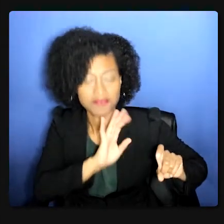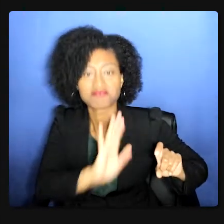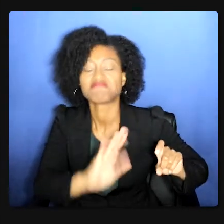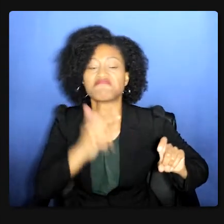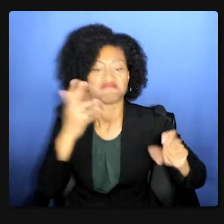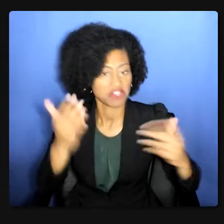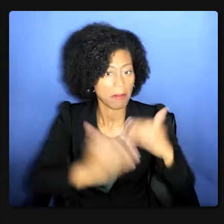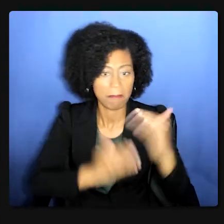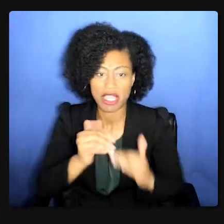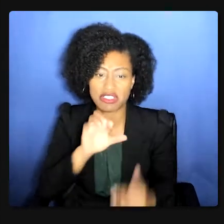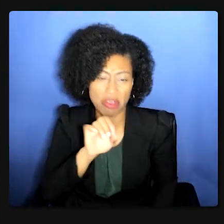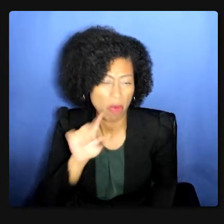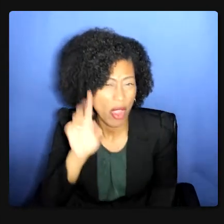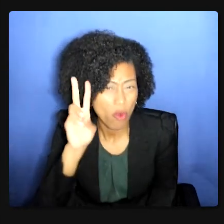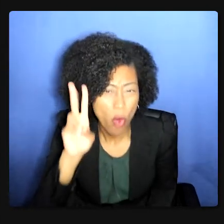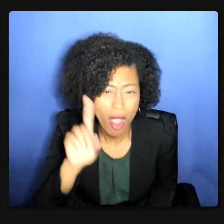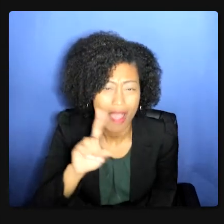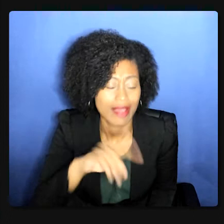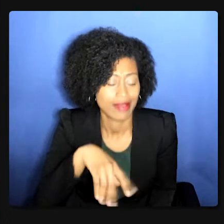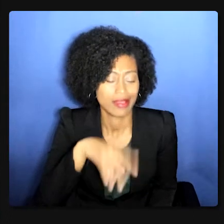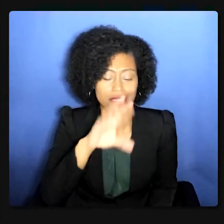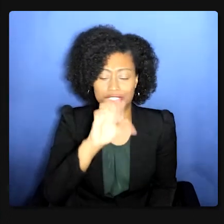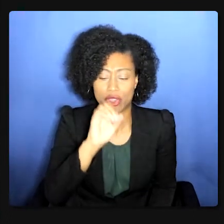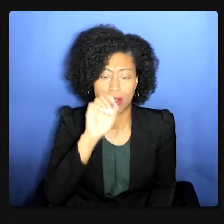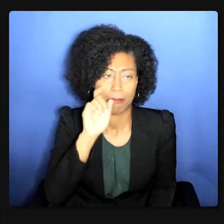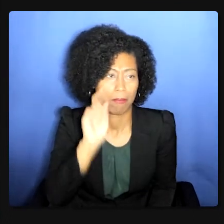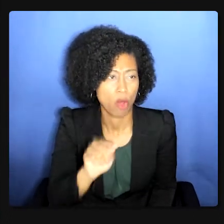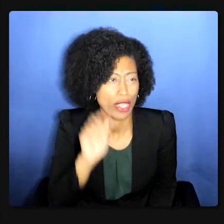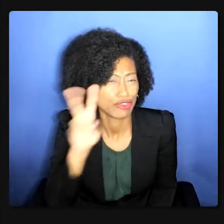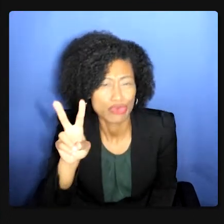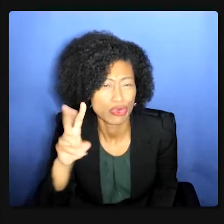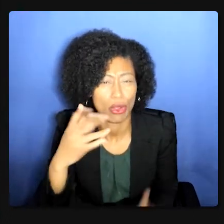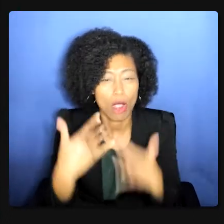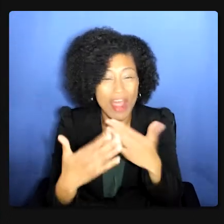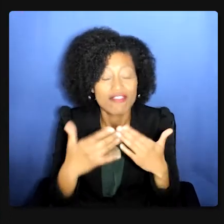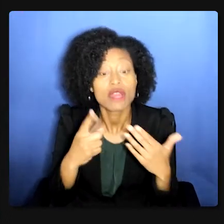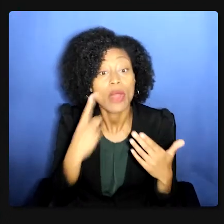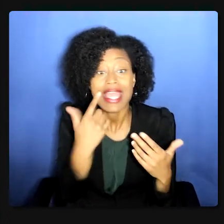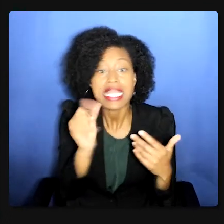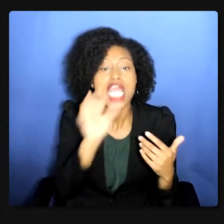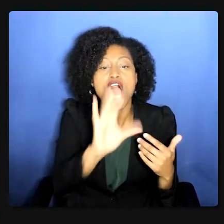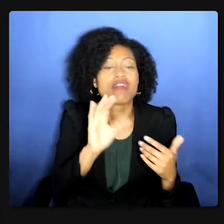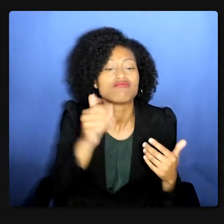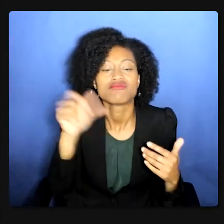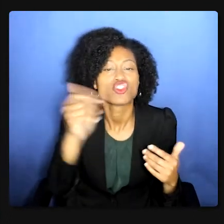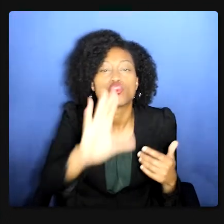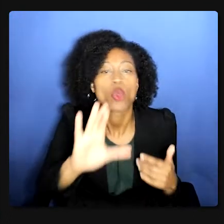So, you know, you build 0.1, 0.2, whatever, along with any other configuration.